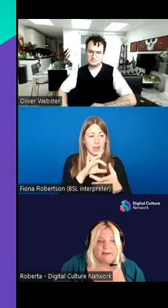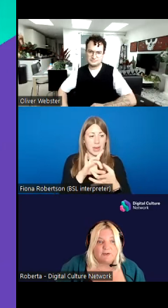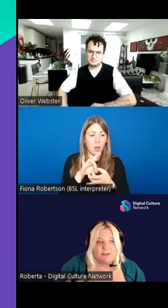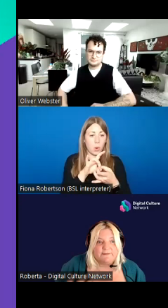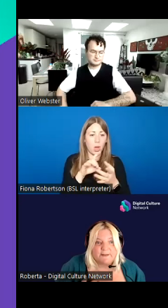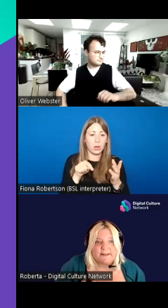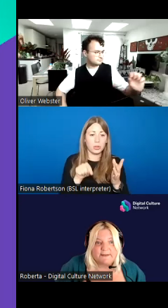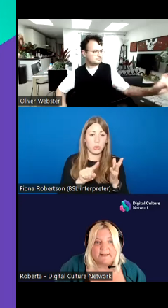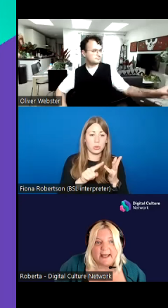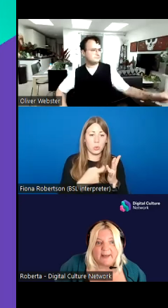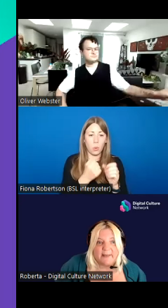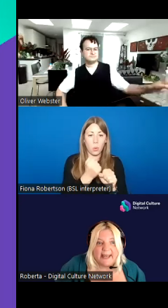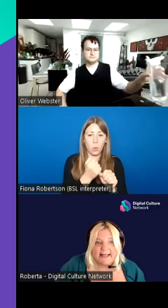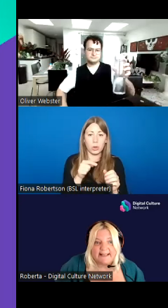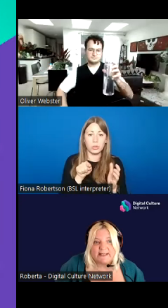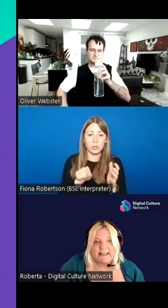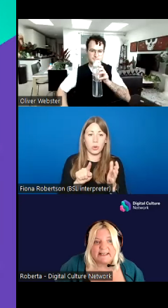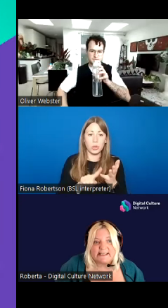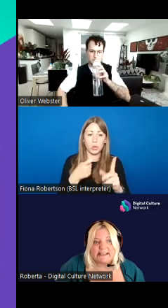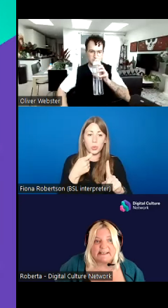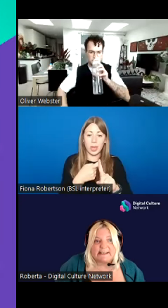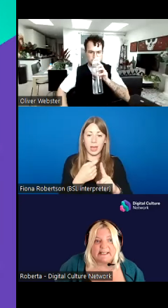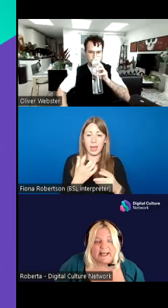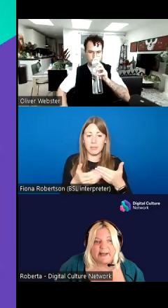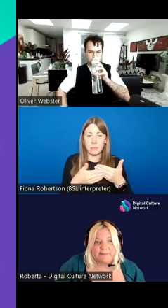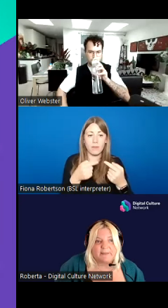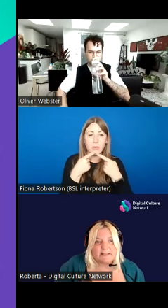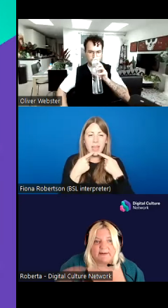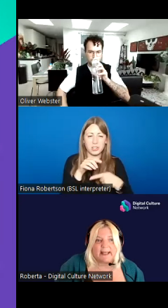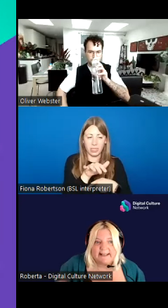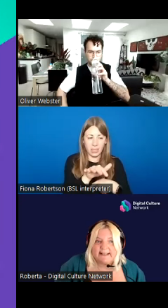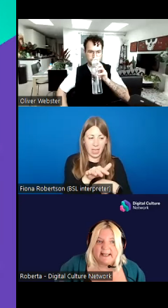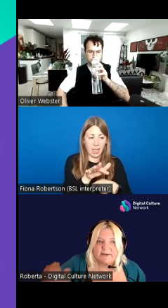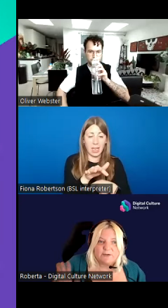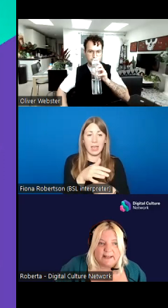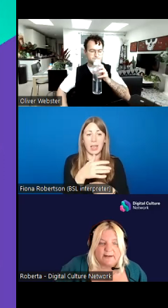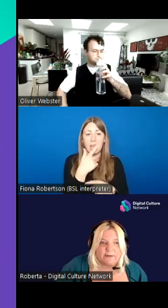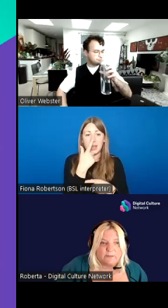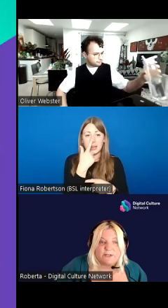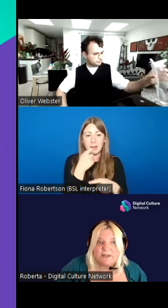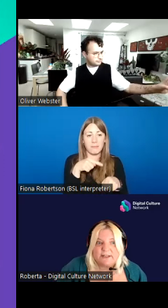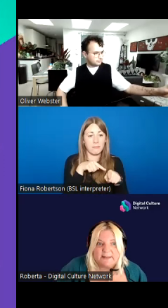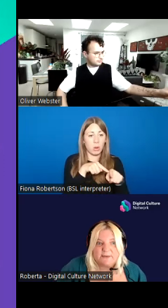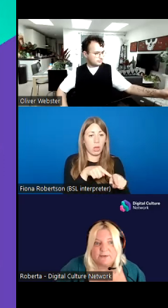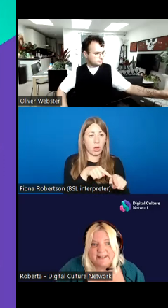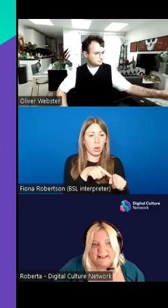Be sure to follow us on ace_dcn on what used to be called Twitter,